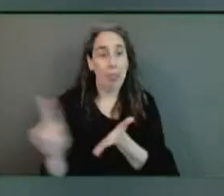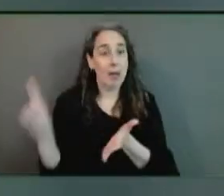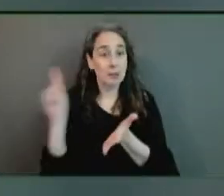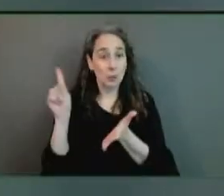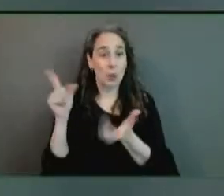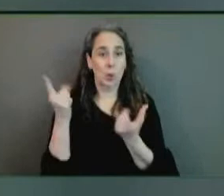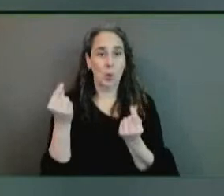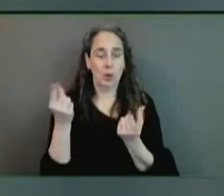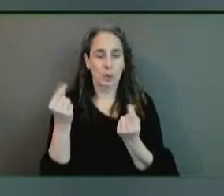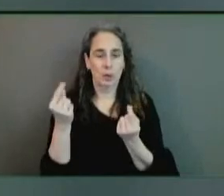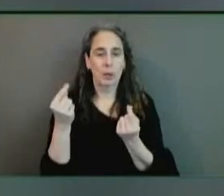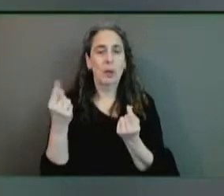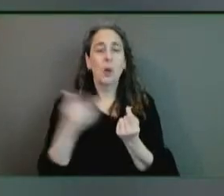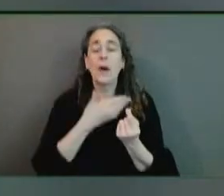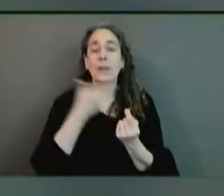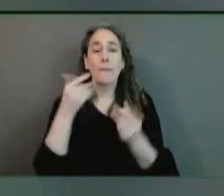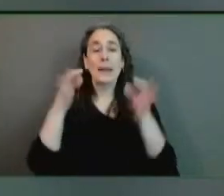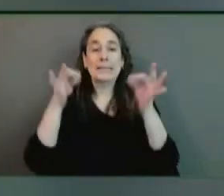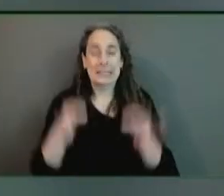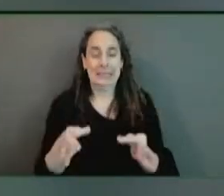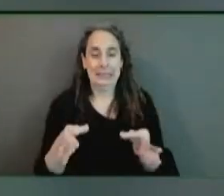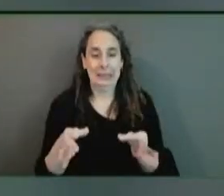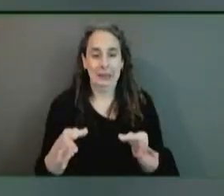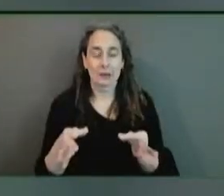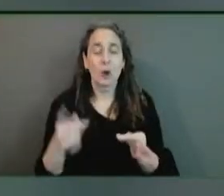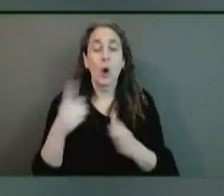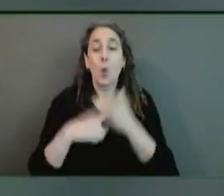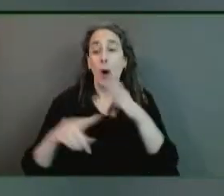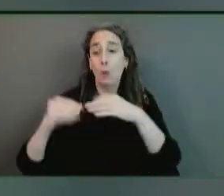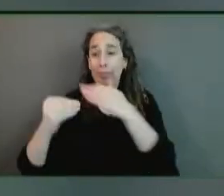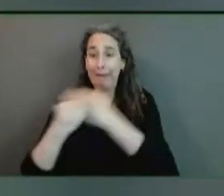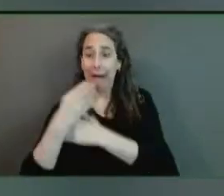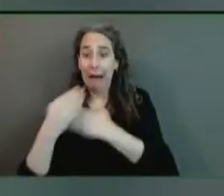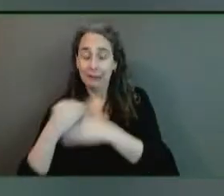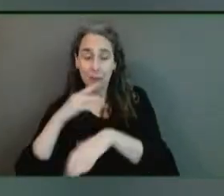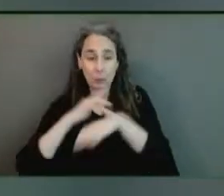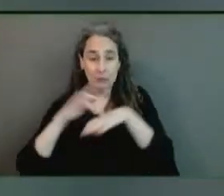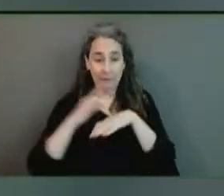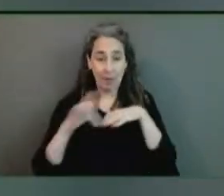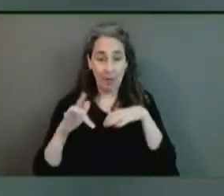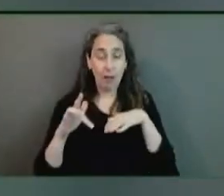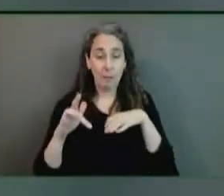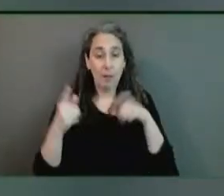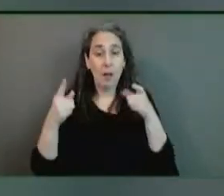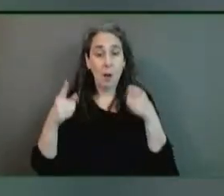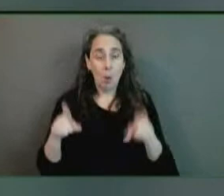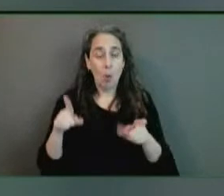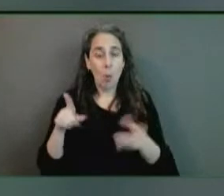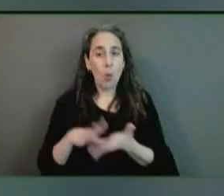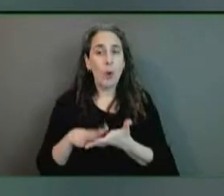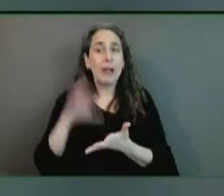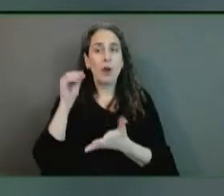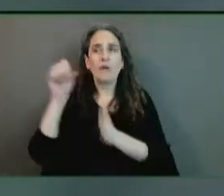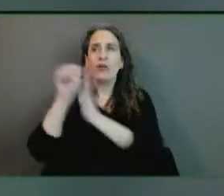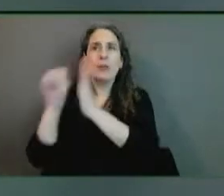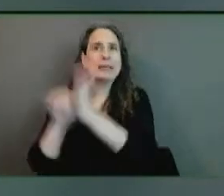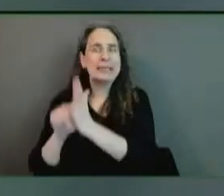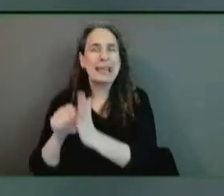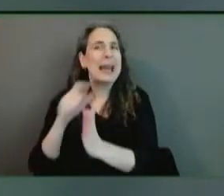we're committed to doing, which is exactly what we did last week was when we made the best decision that we cou, with the